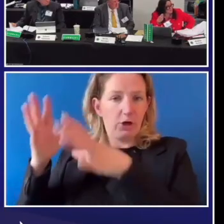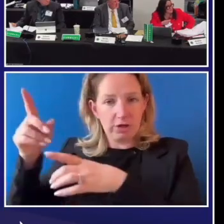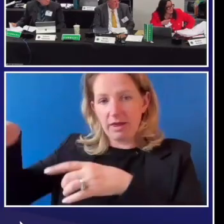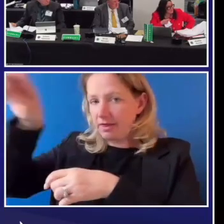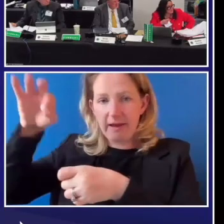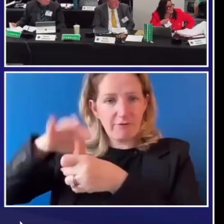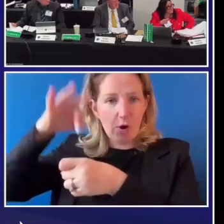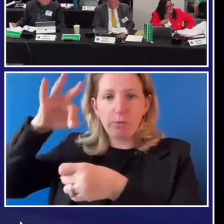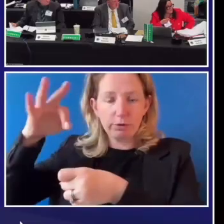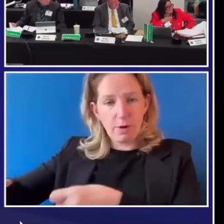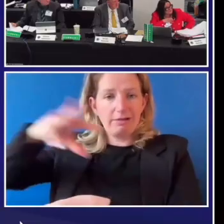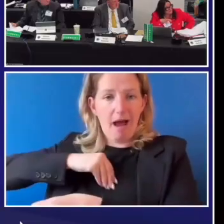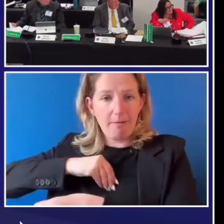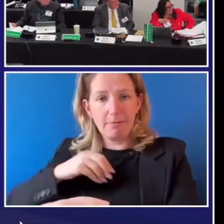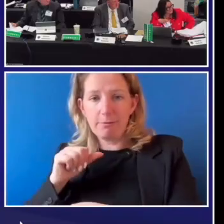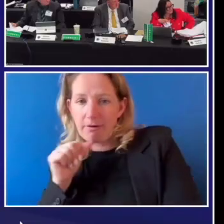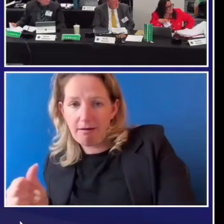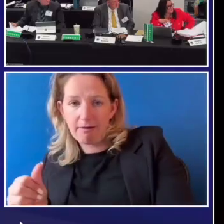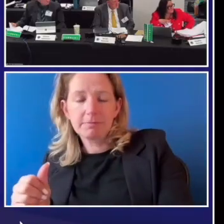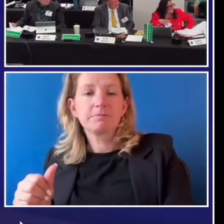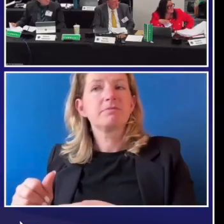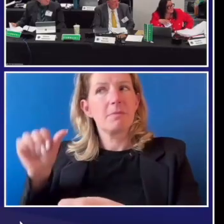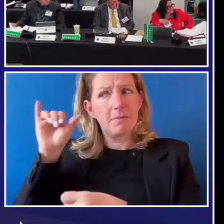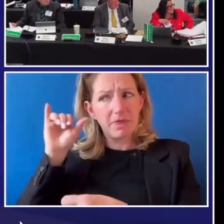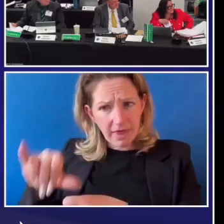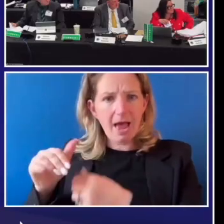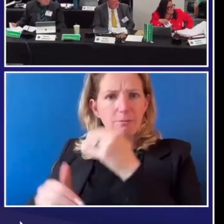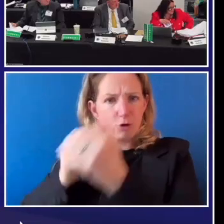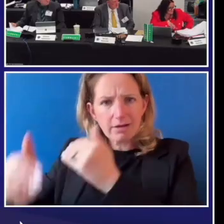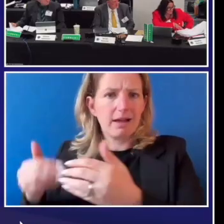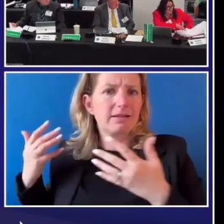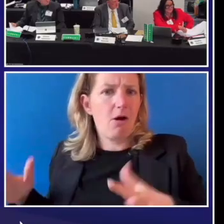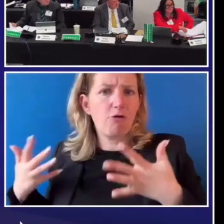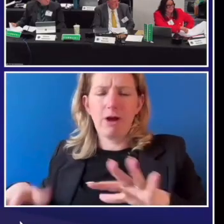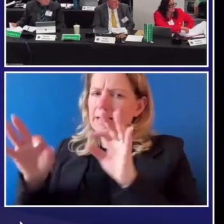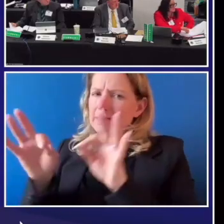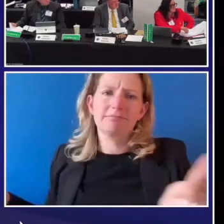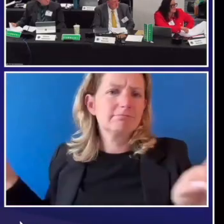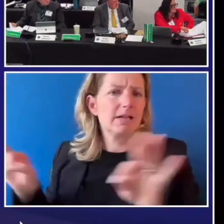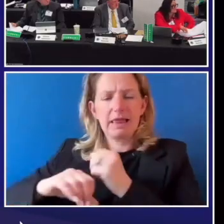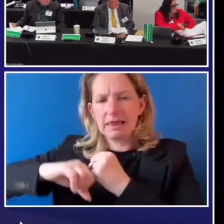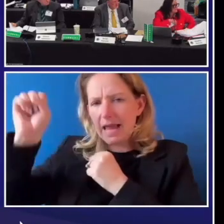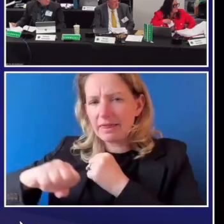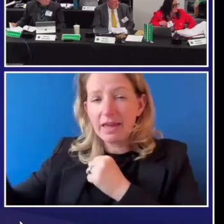adopting those, but it's after a pretty significant and lengthy process, which I think is why there's so many questions around number three.